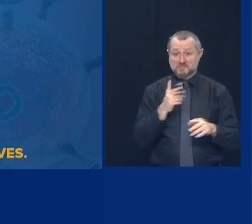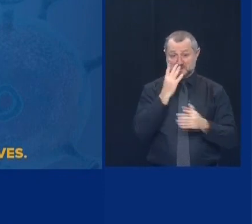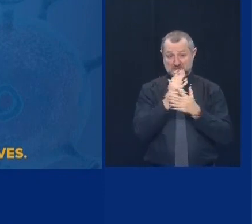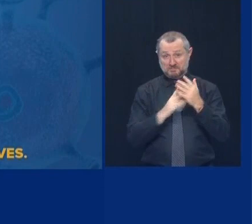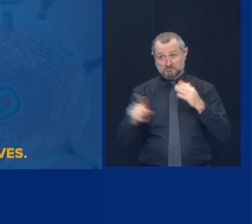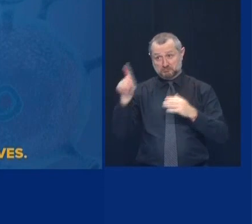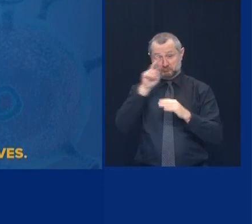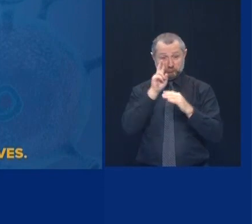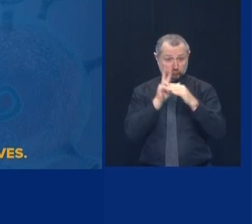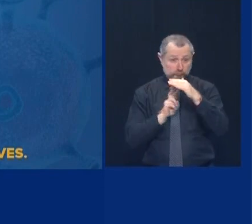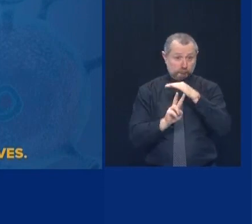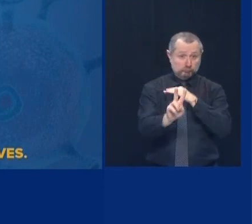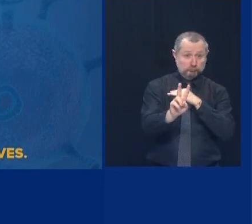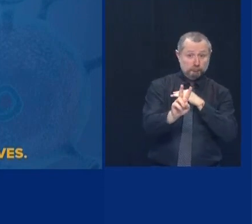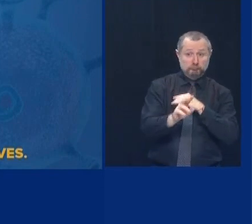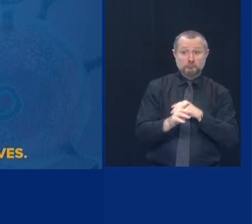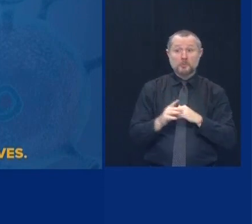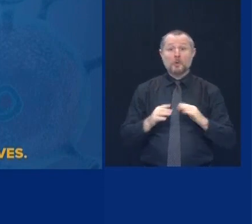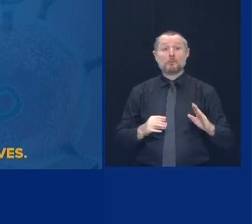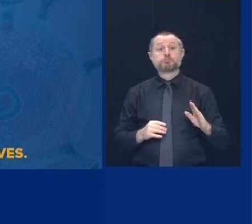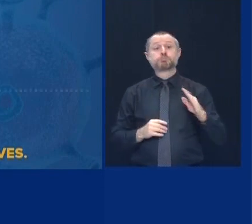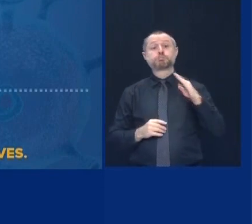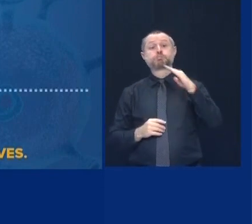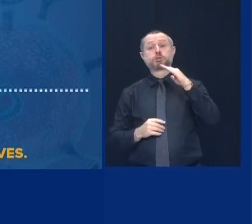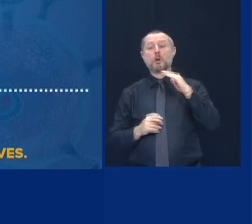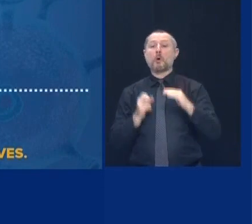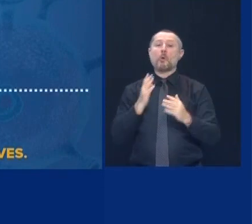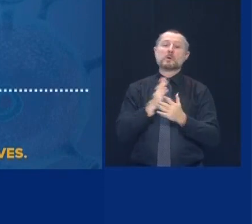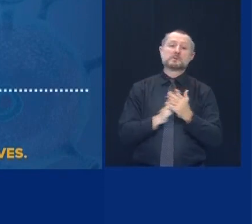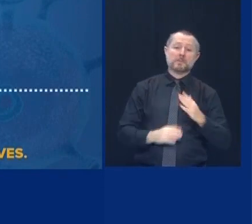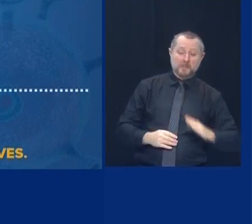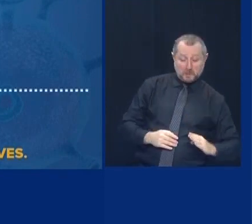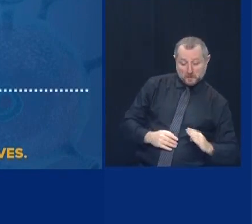THE ONLY QUESTION IS HO'ynU5z NOBODY KNOWS.q THERE ARE SCENARIOS.